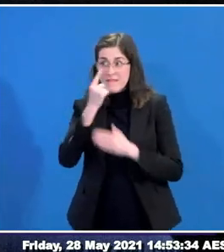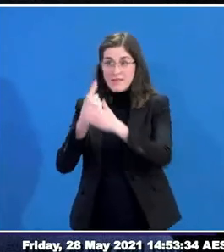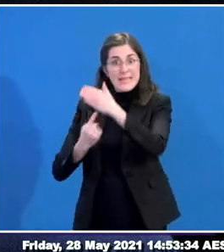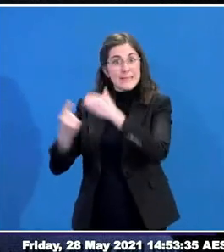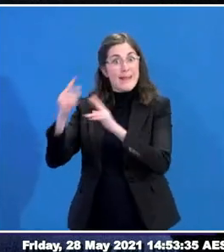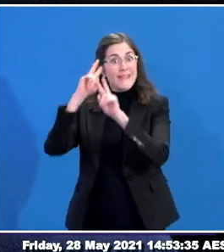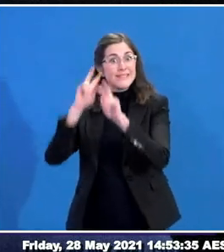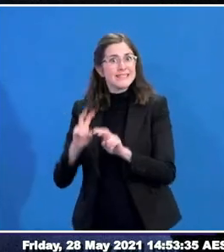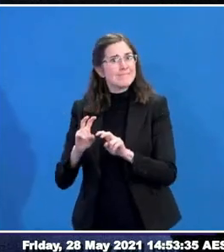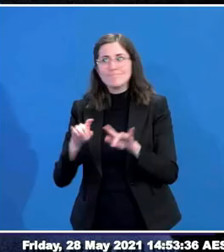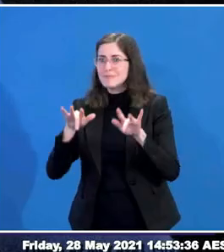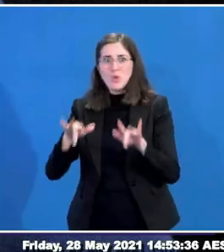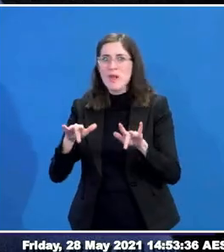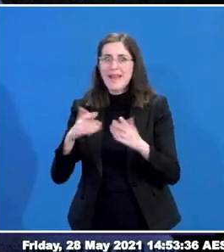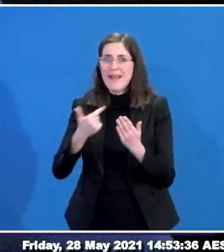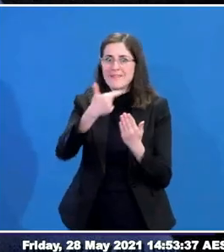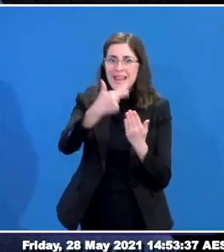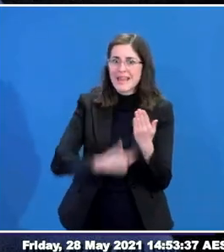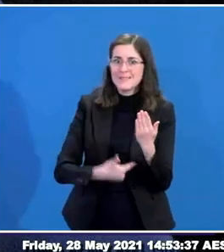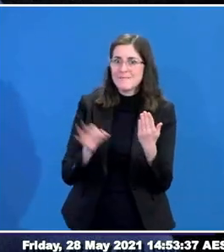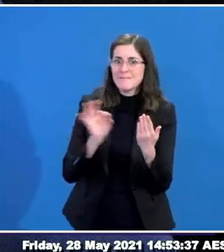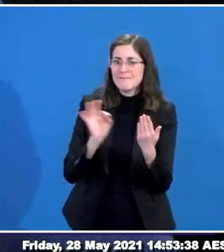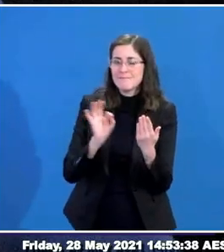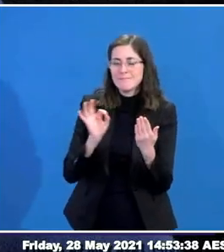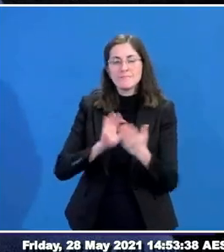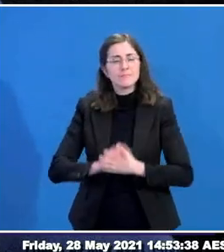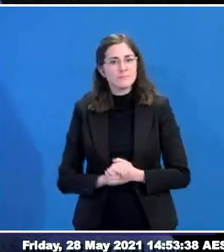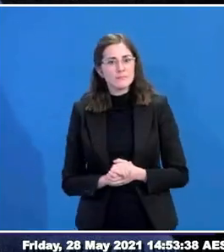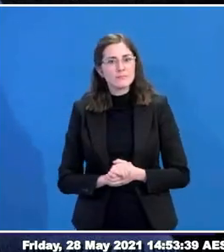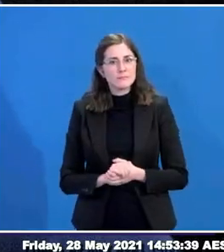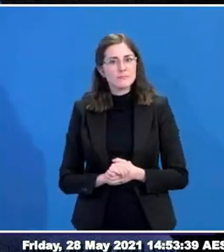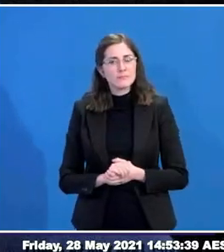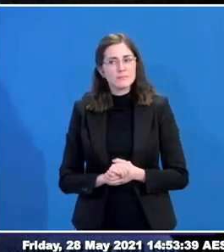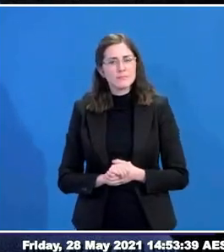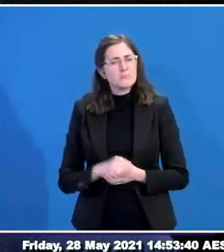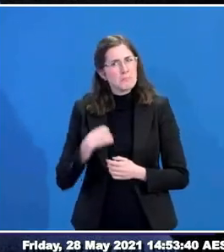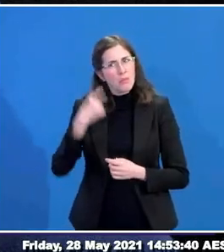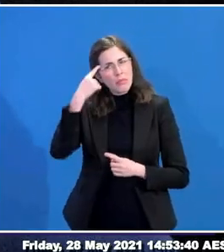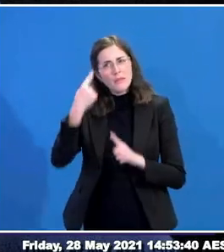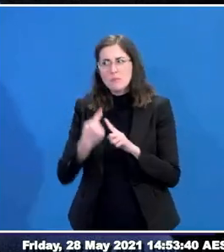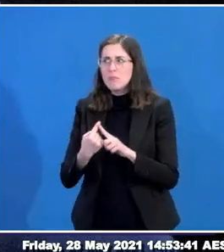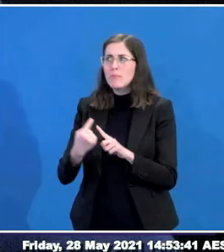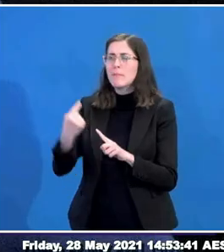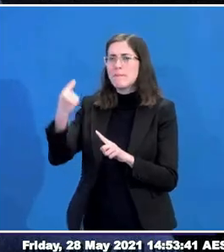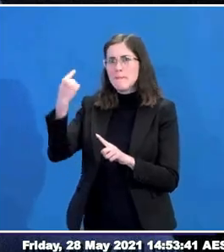would imagine that my experience in the past is that these schemes are not